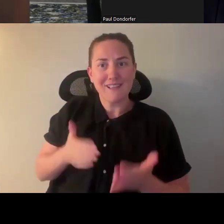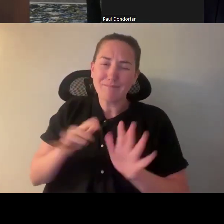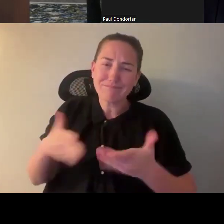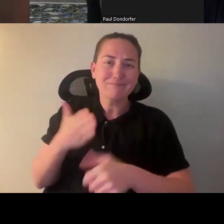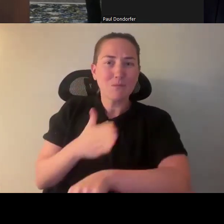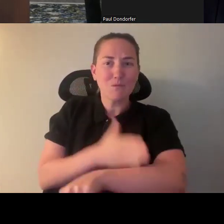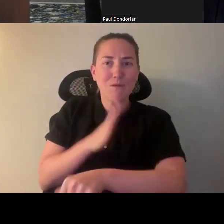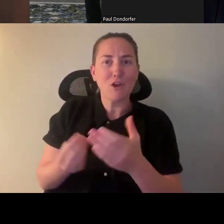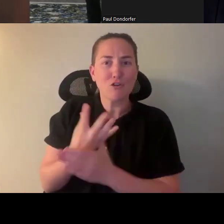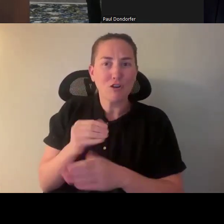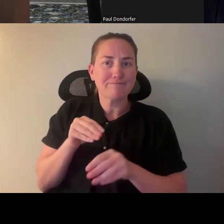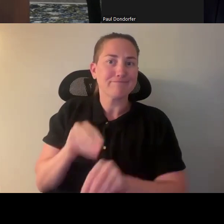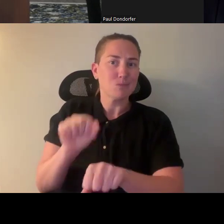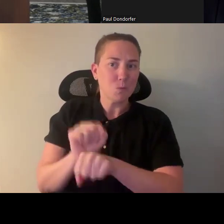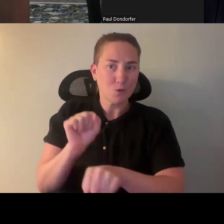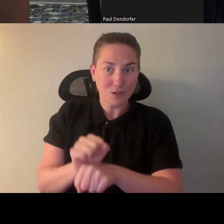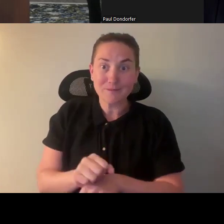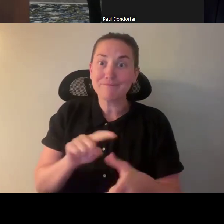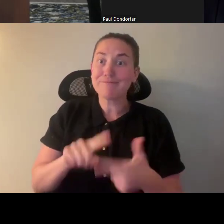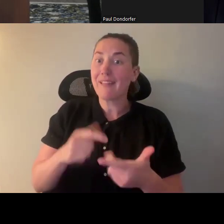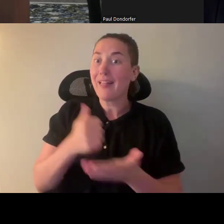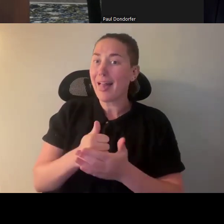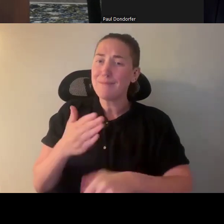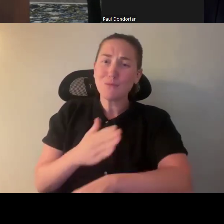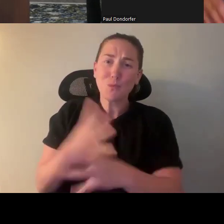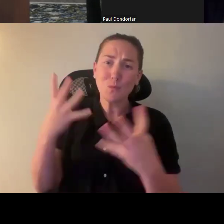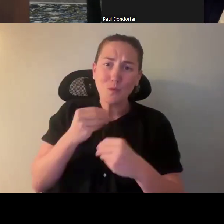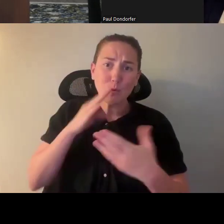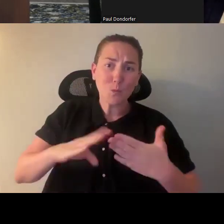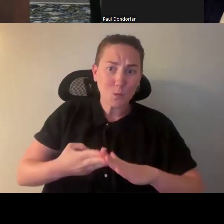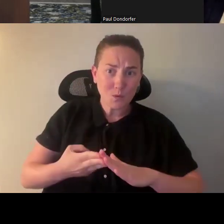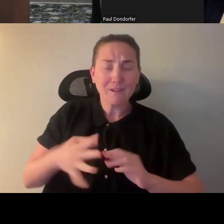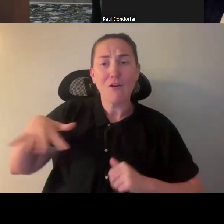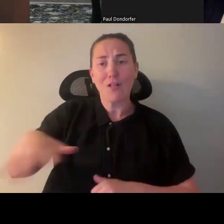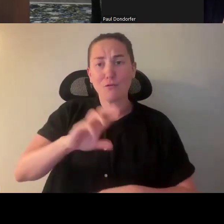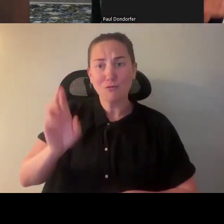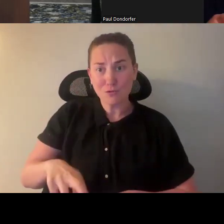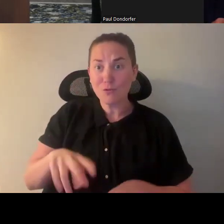endeavors assist with beautifying our communities in the city of Rochester and provide assistance